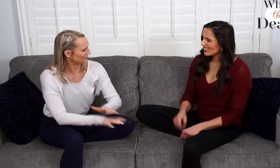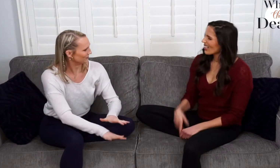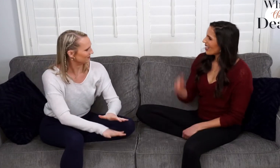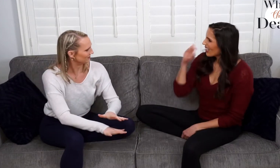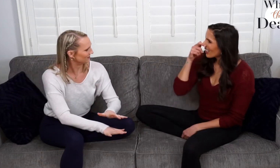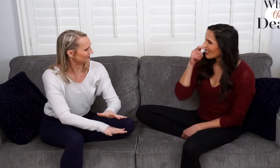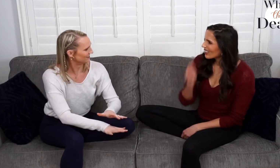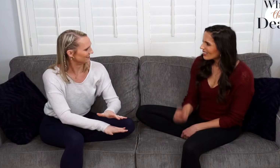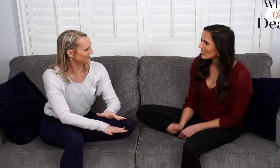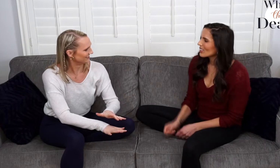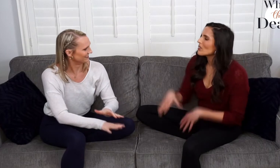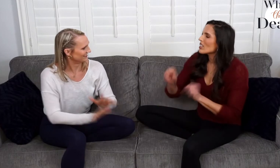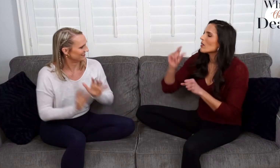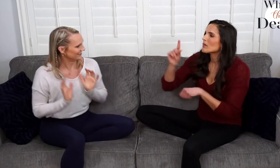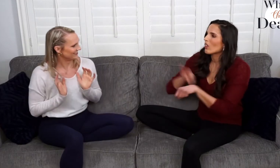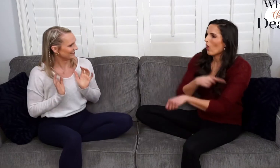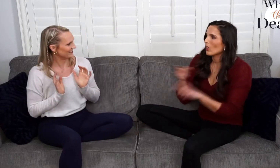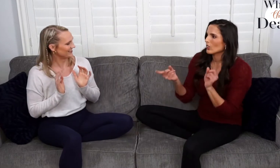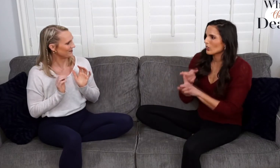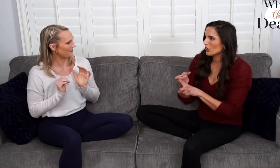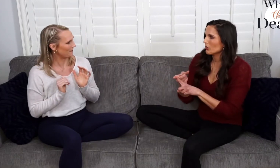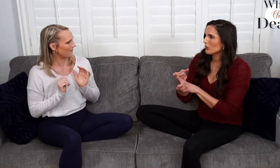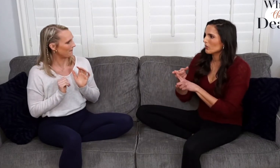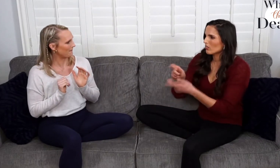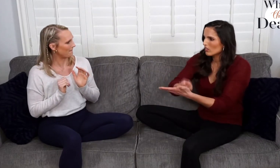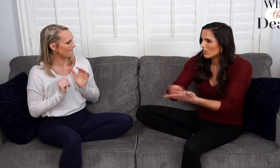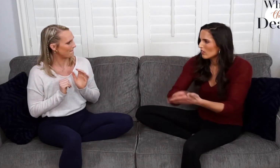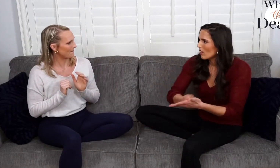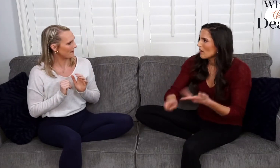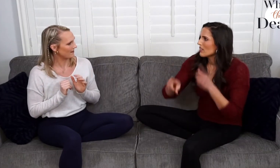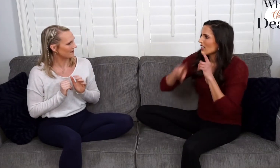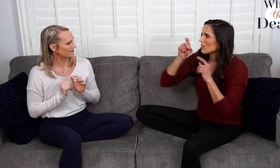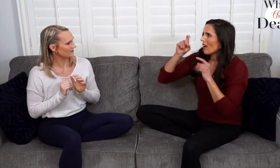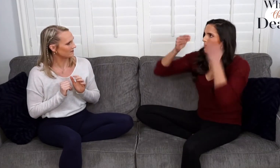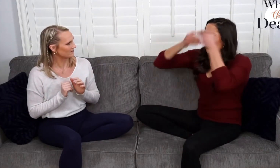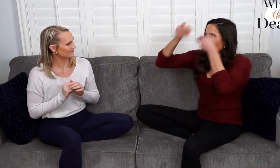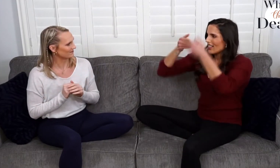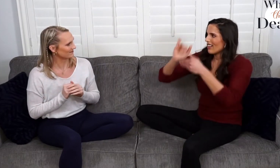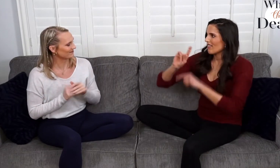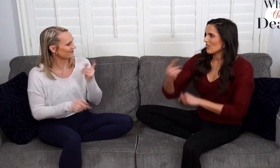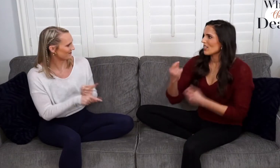written English. - Interesting. So it takes you a little bit longer to write in English because you have